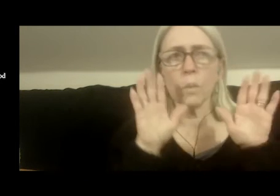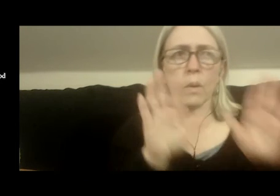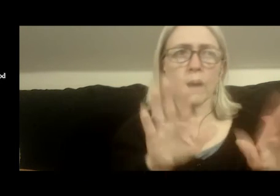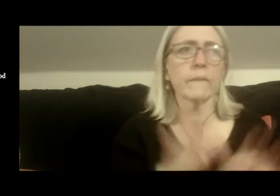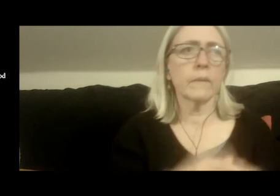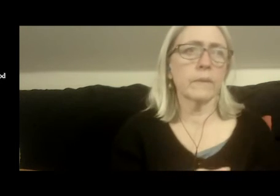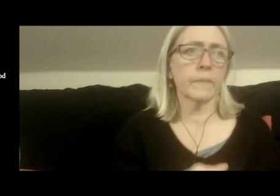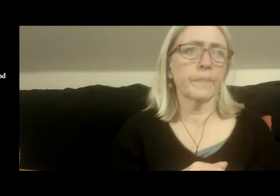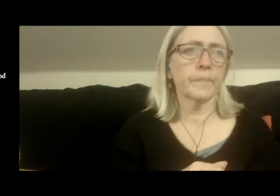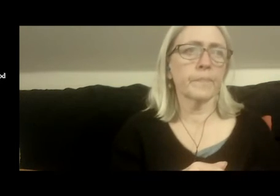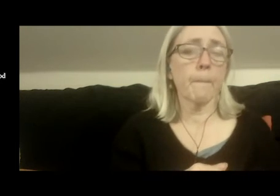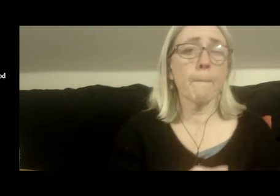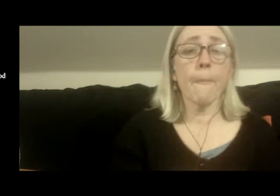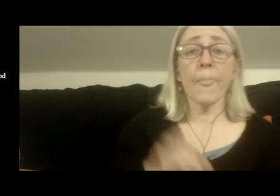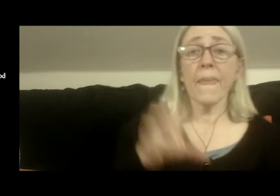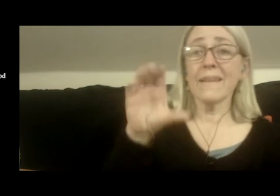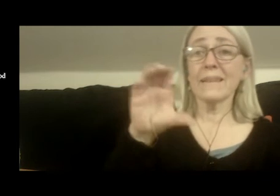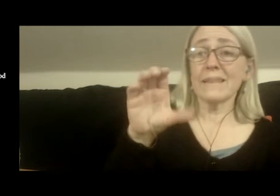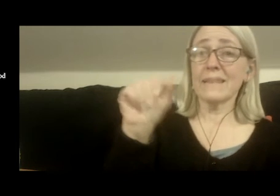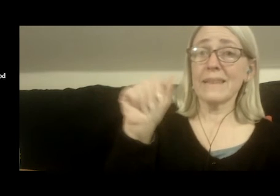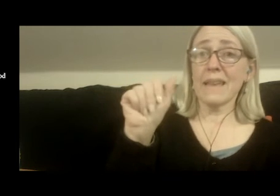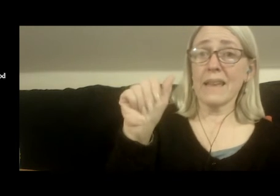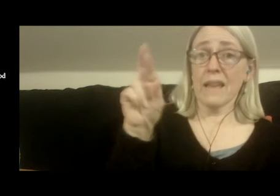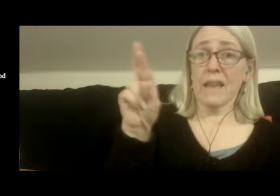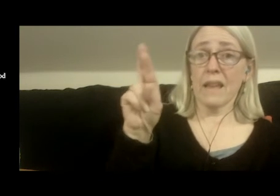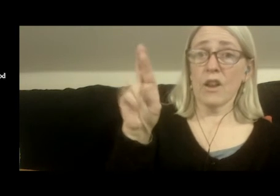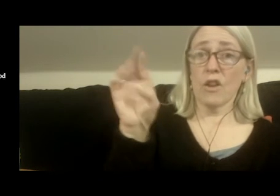and we have to ensure the welfare of our animals